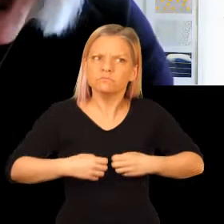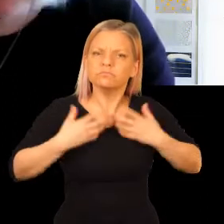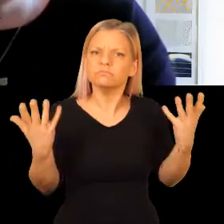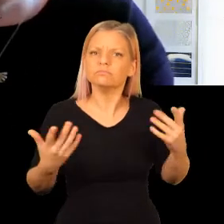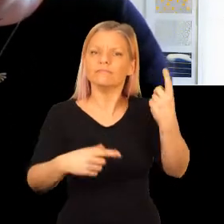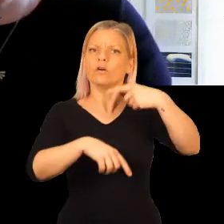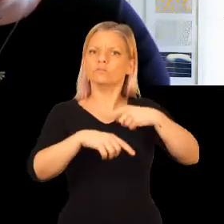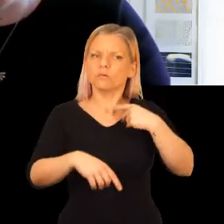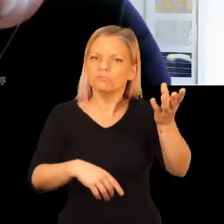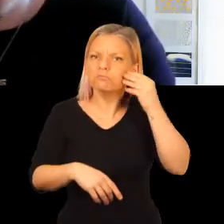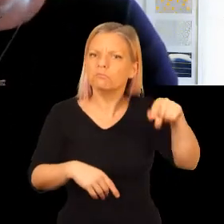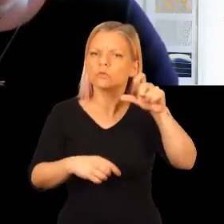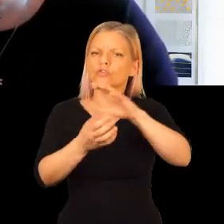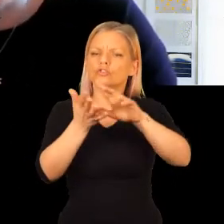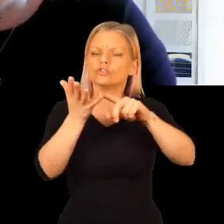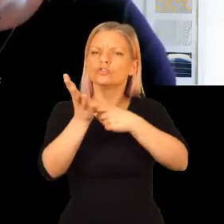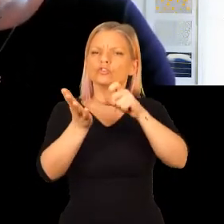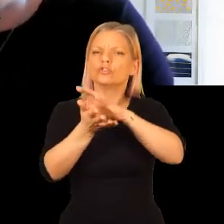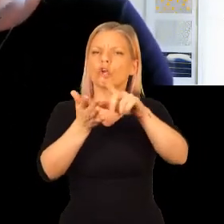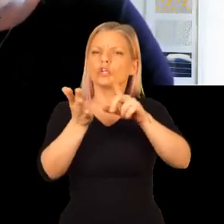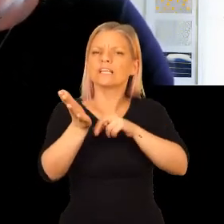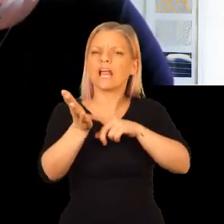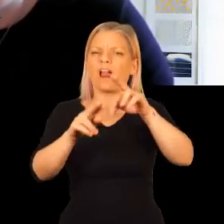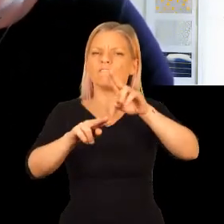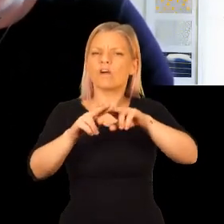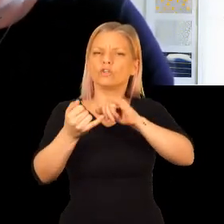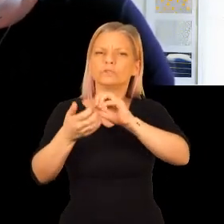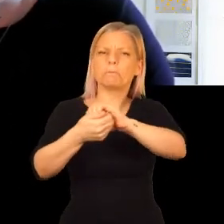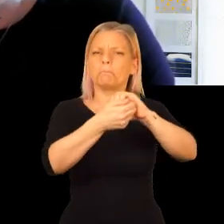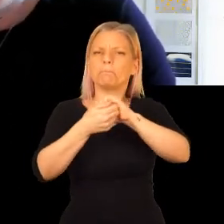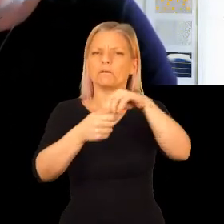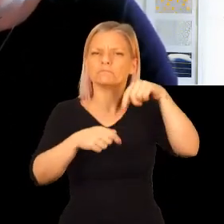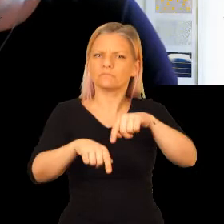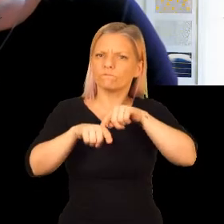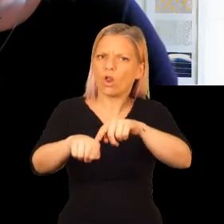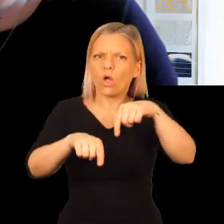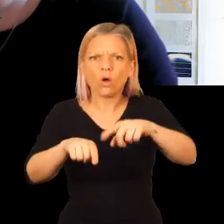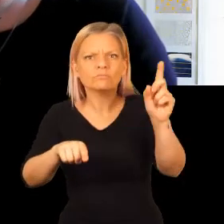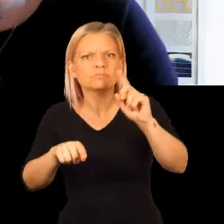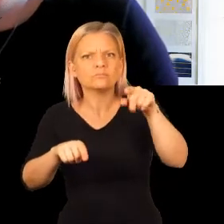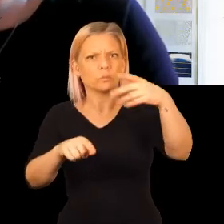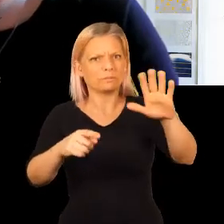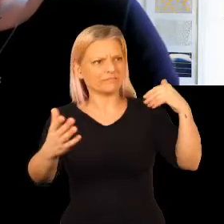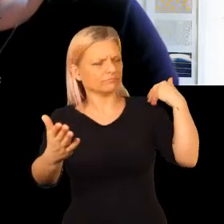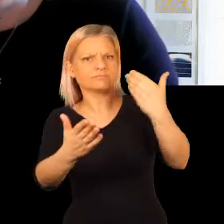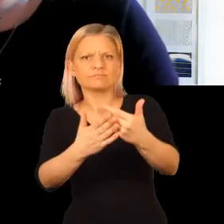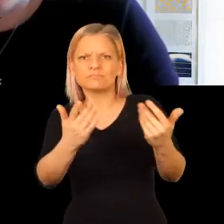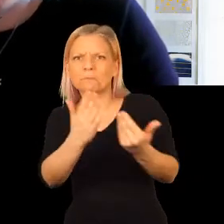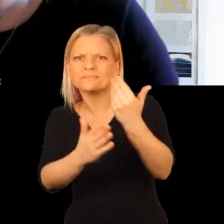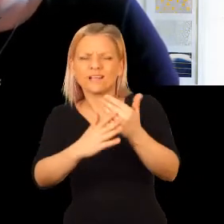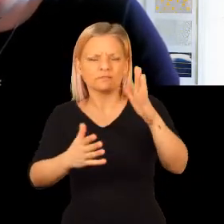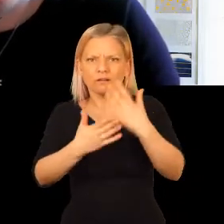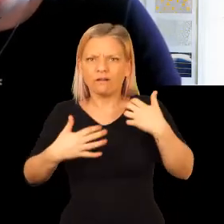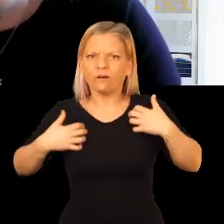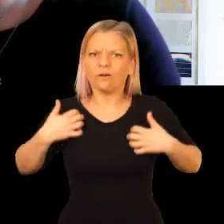are inspiring it's the first time i heard about um a churchill fellowship and following you um what